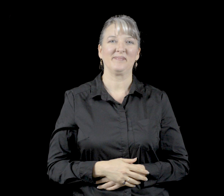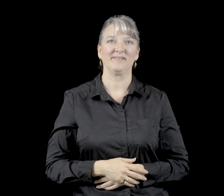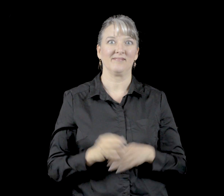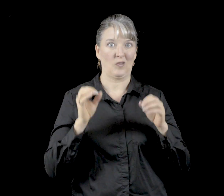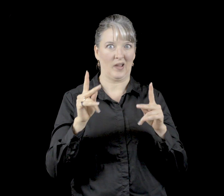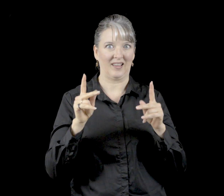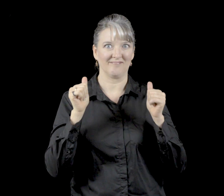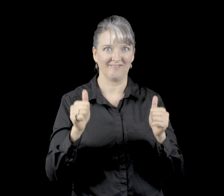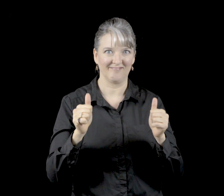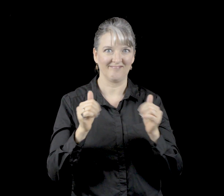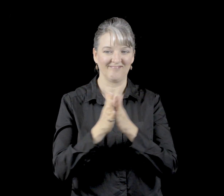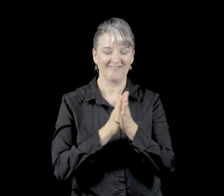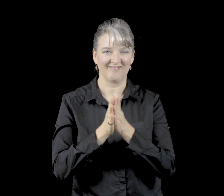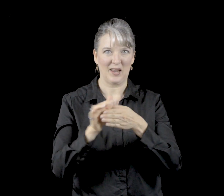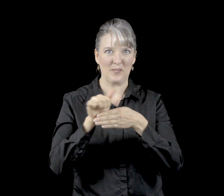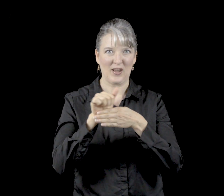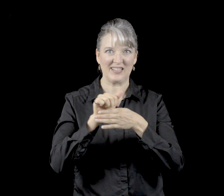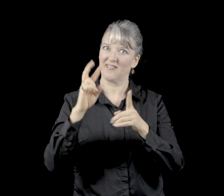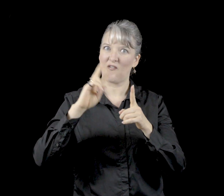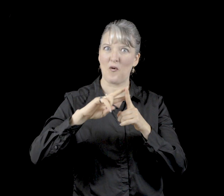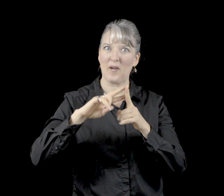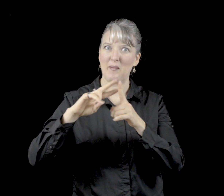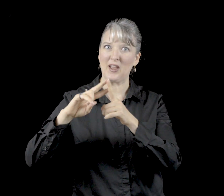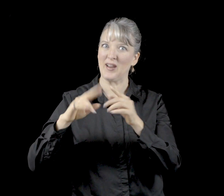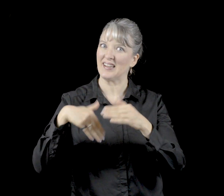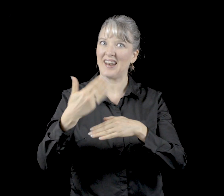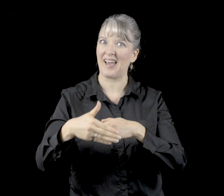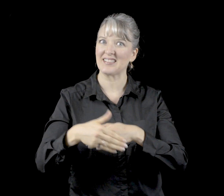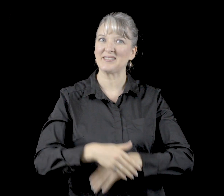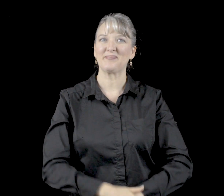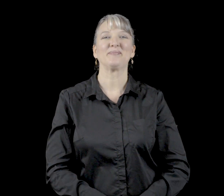Alrighty Then! We got this. Let's practice the vocabulary coming up next.